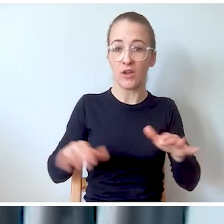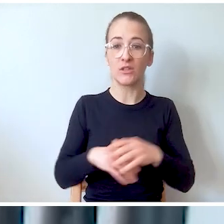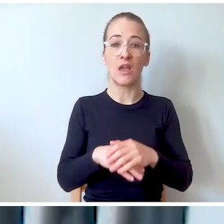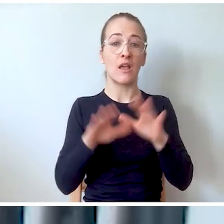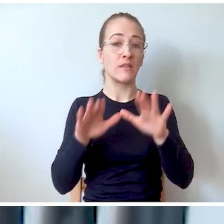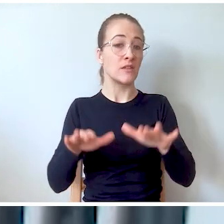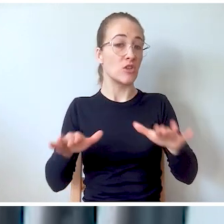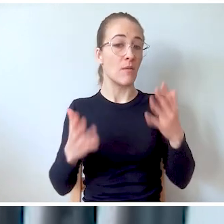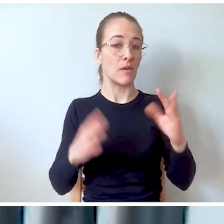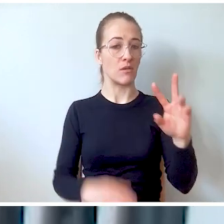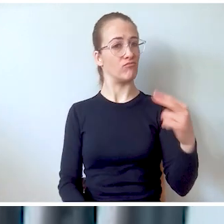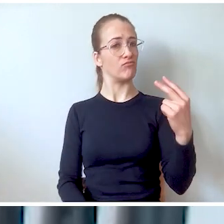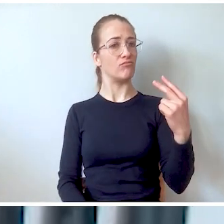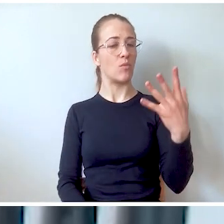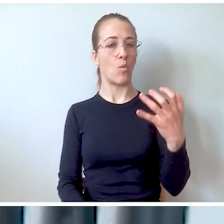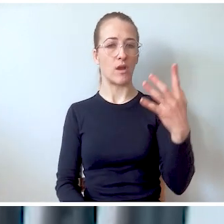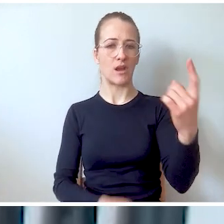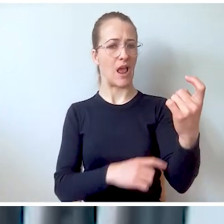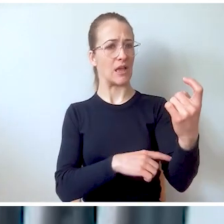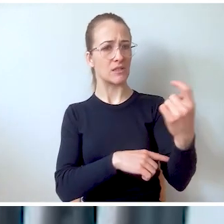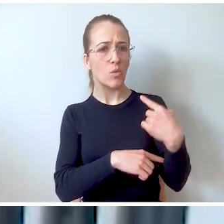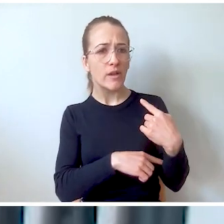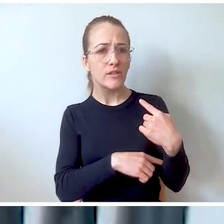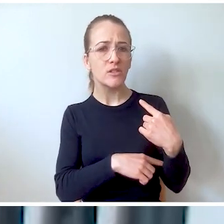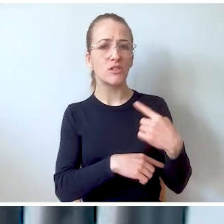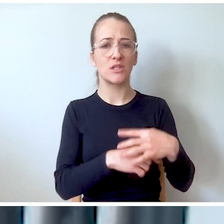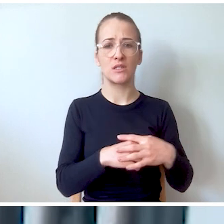And the child might look at me or wanna ask questions,